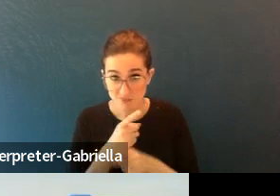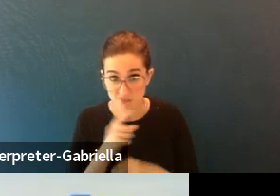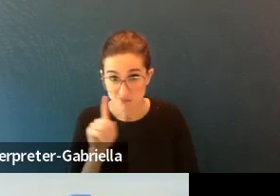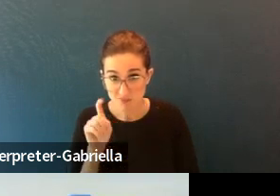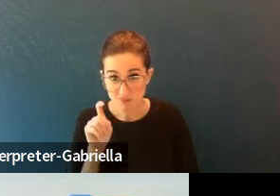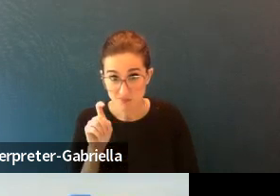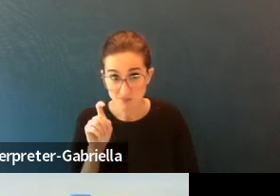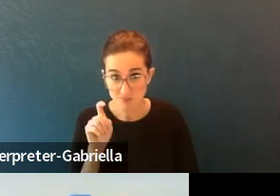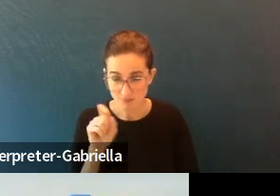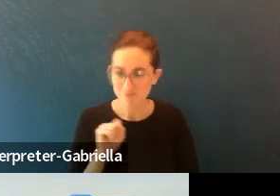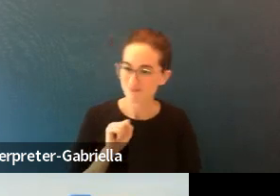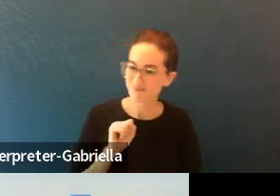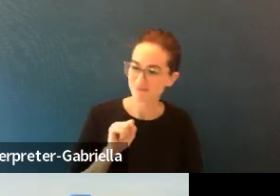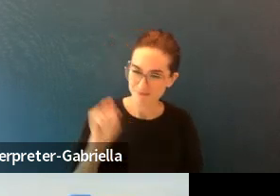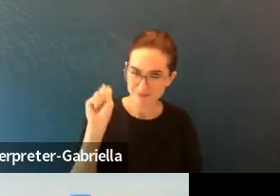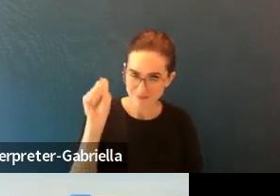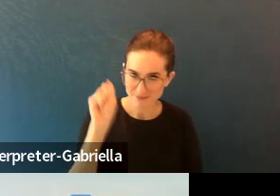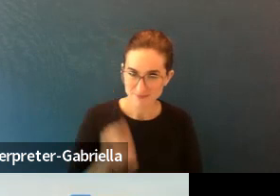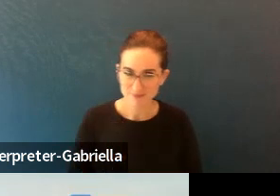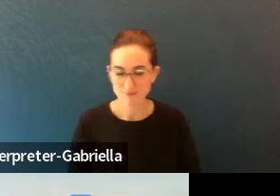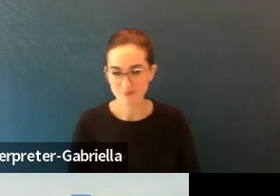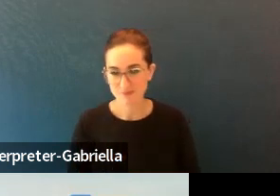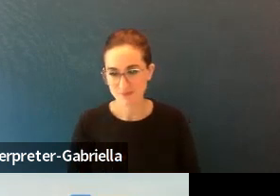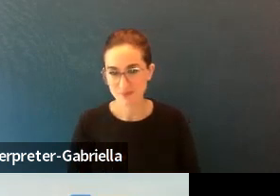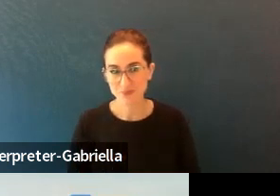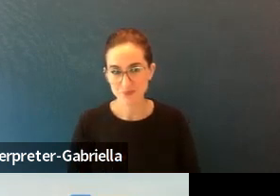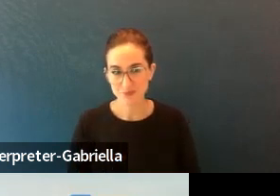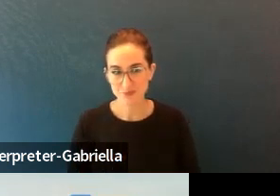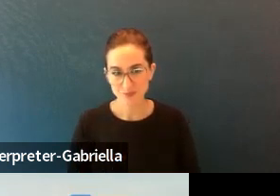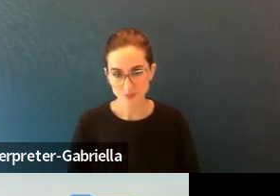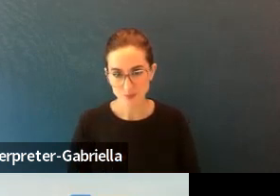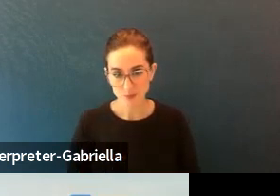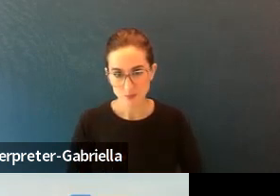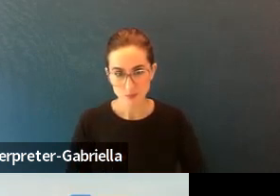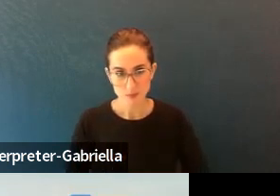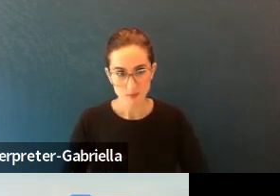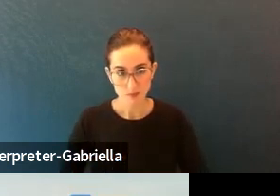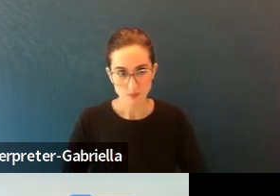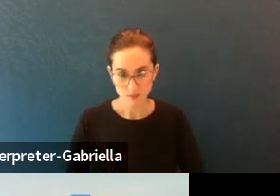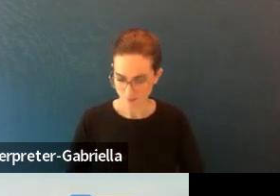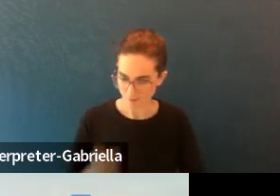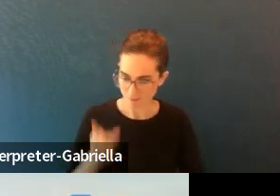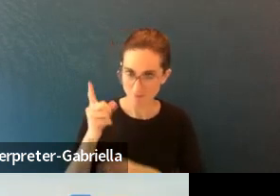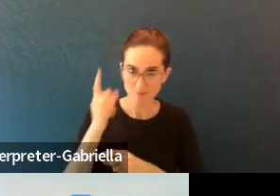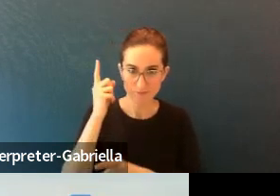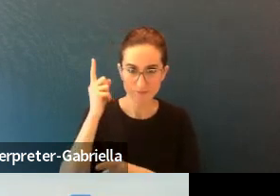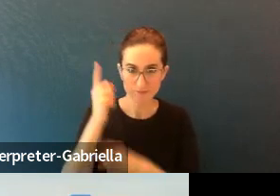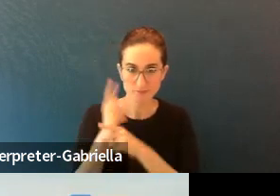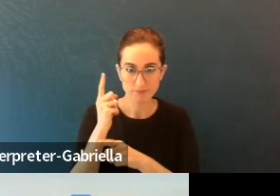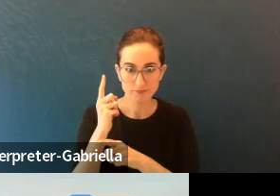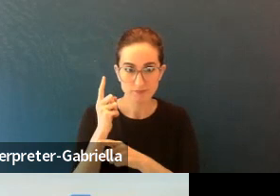Yes. That is. And that's on that screen.